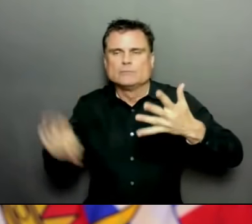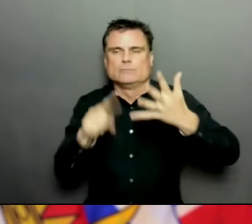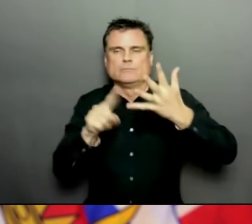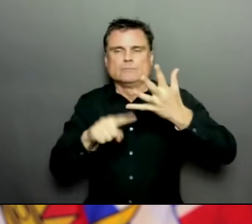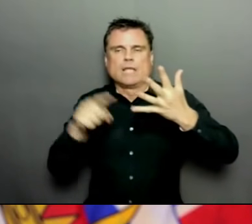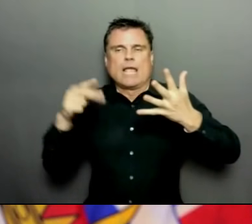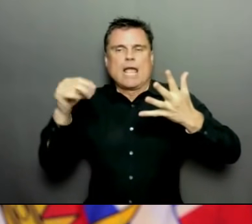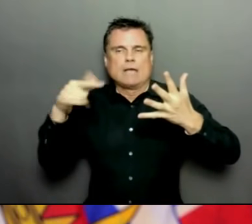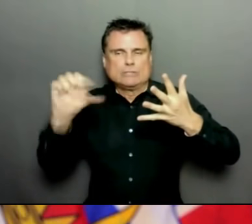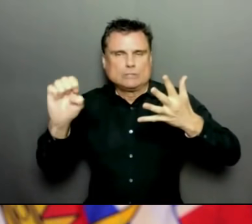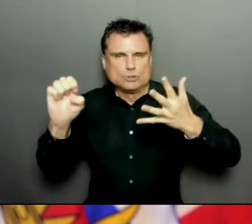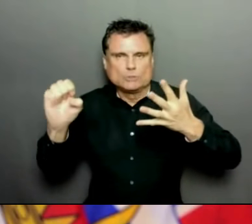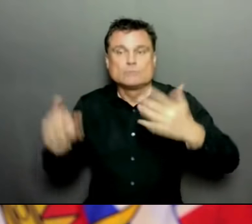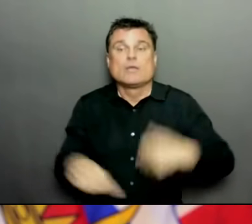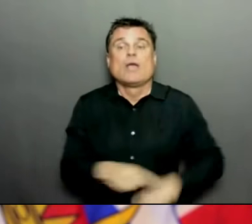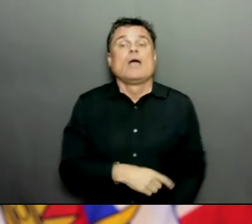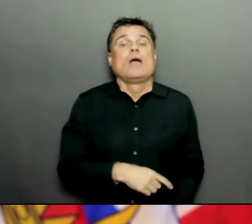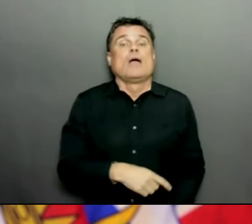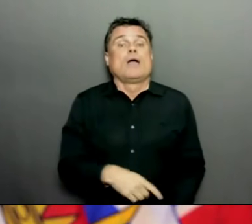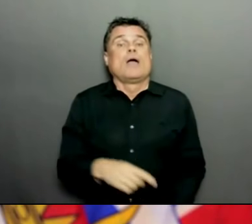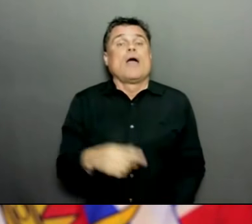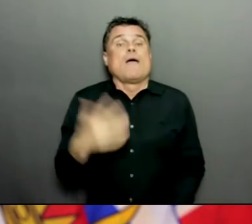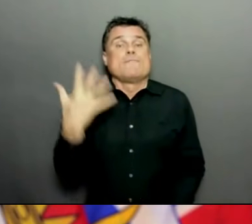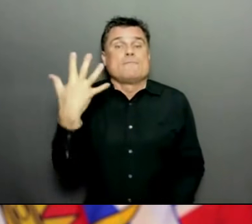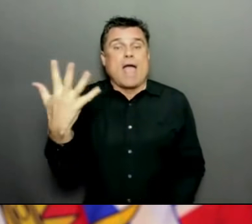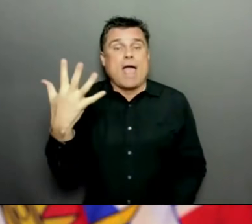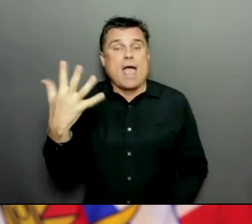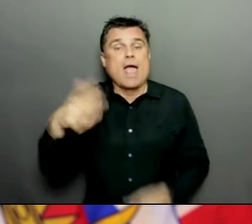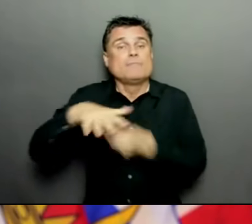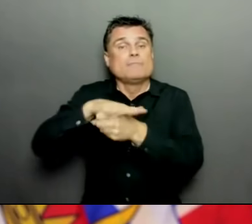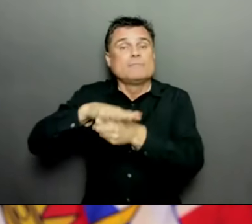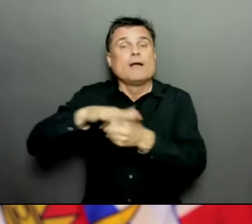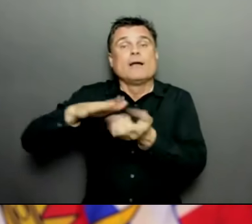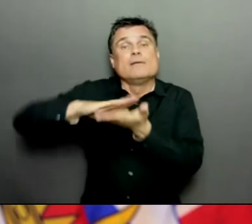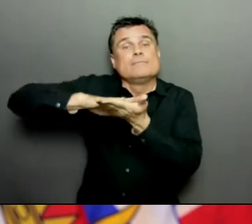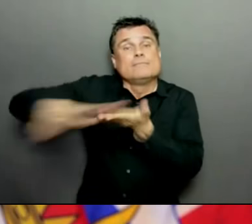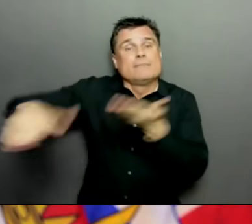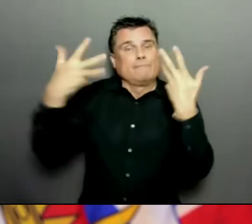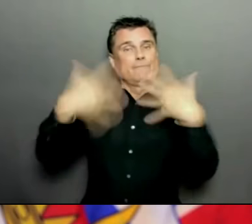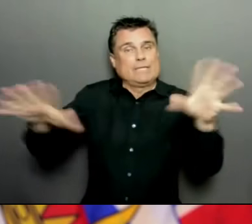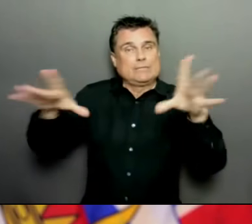the gardens, and Heritage Retirement Residences, and five outbreaks that were declared over at Bradley Centre, Whitecap brought